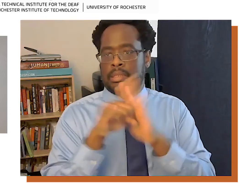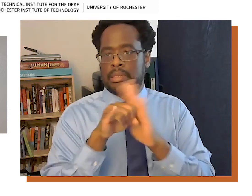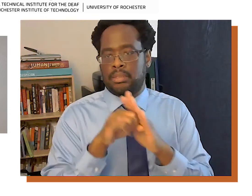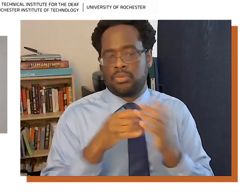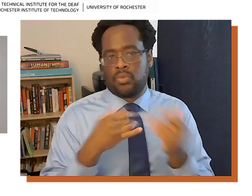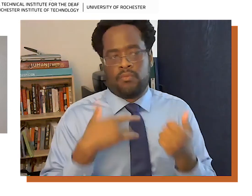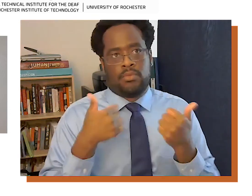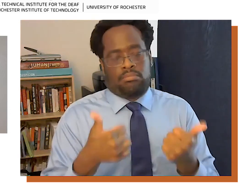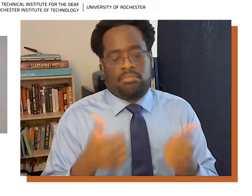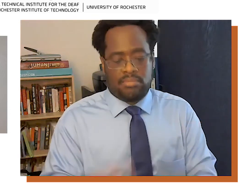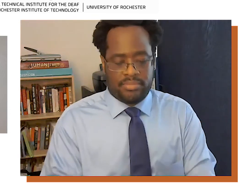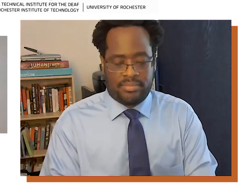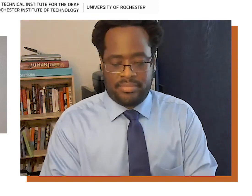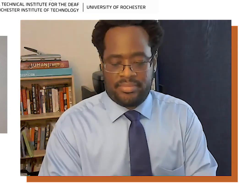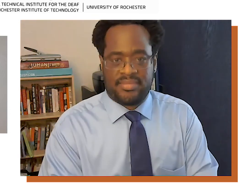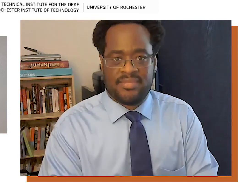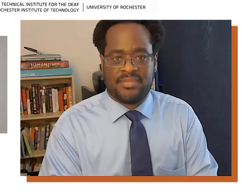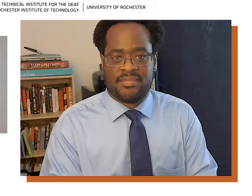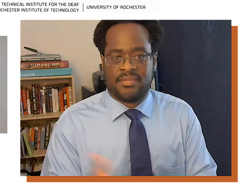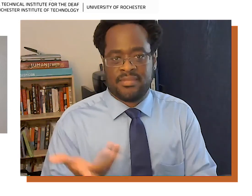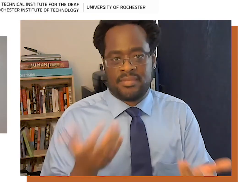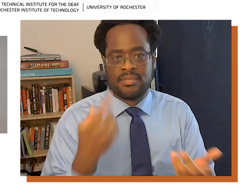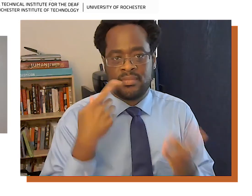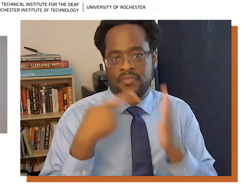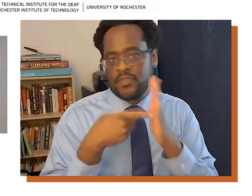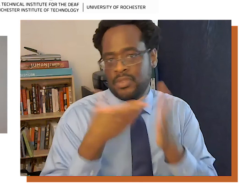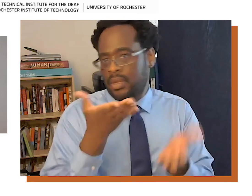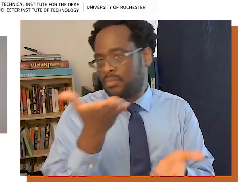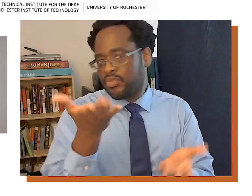so, for example, you can see it signing here...